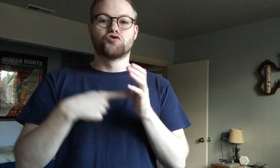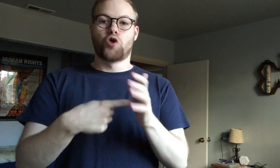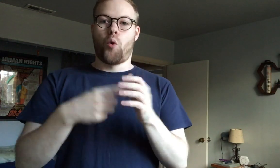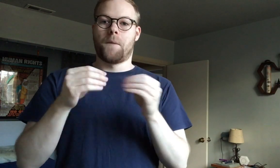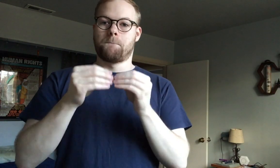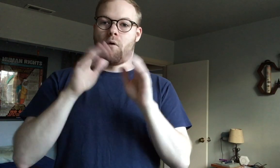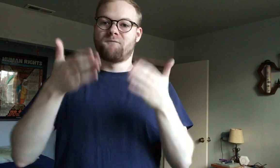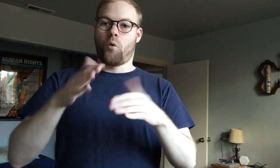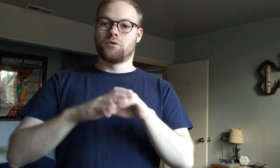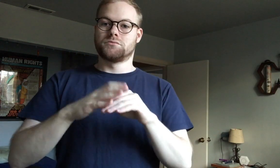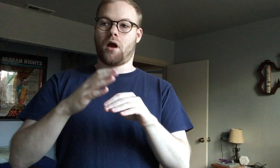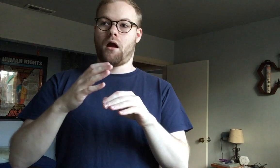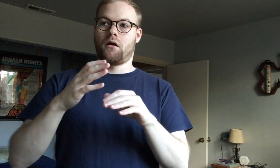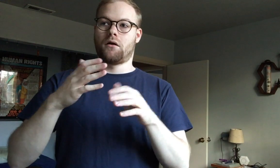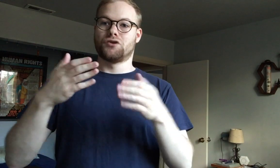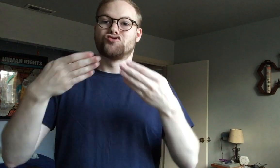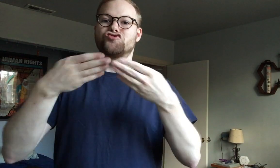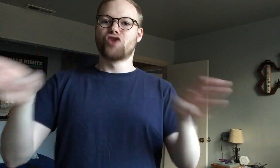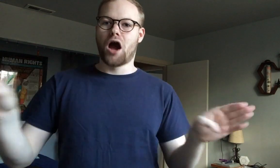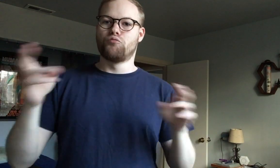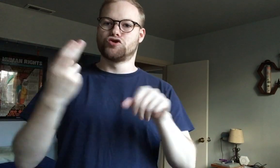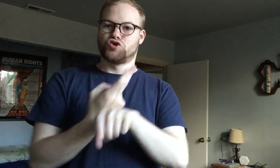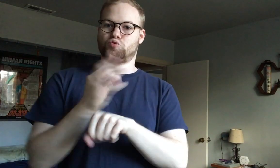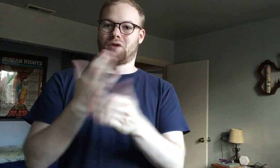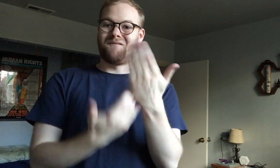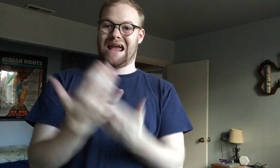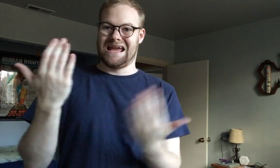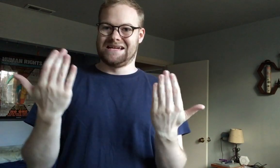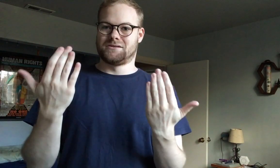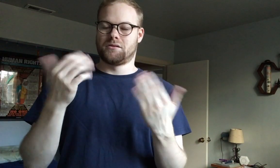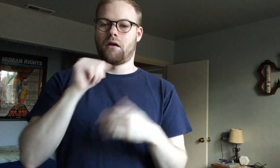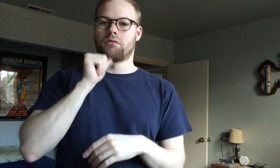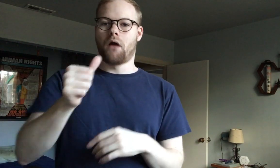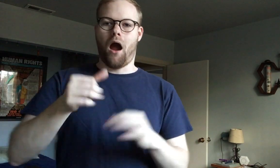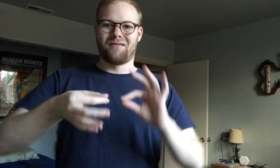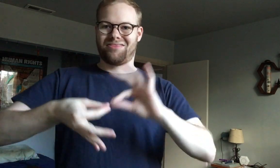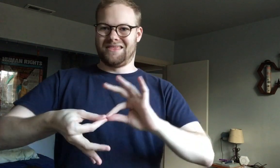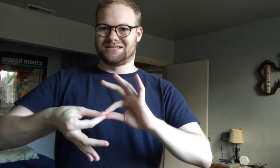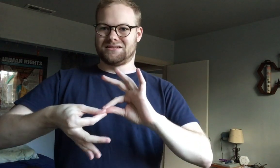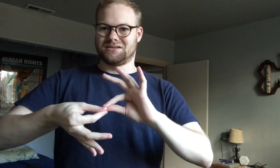It’s showing more focus on the general use of hands, not [interpret].